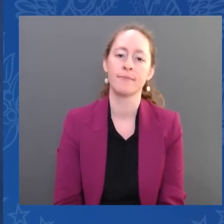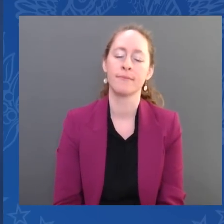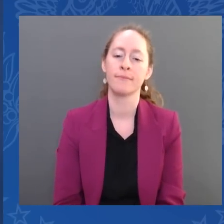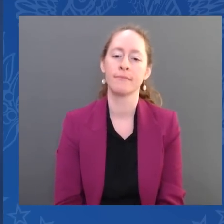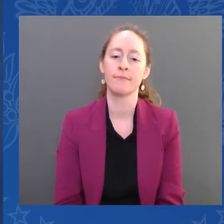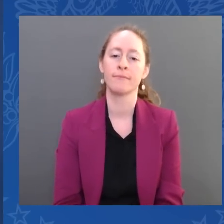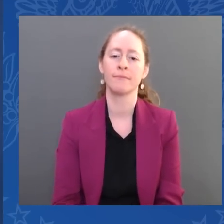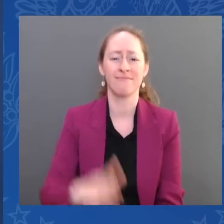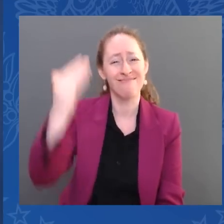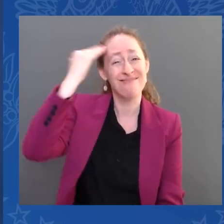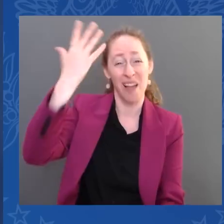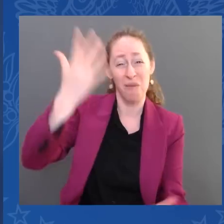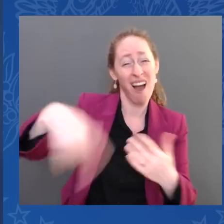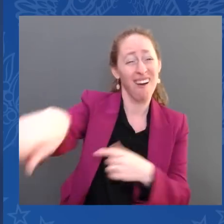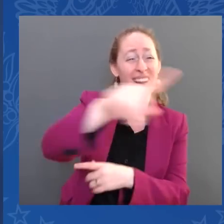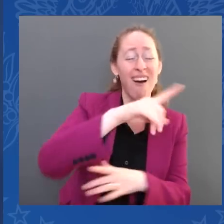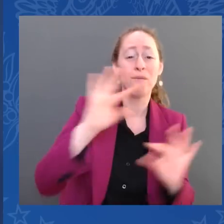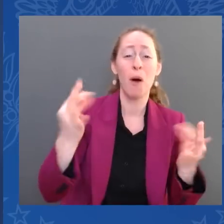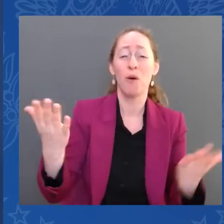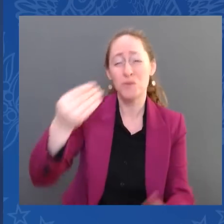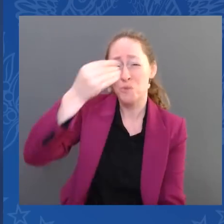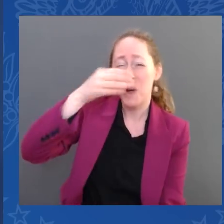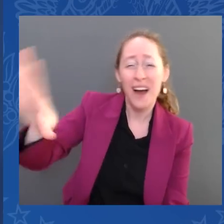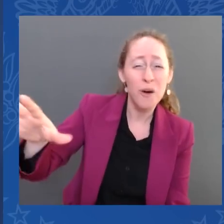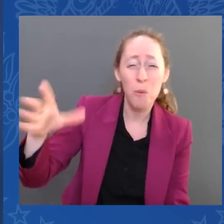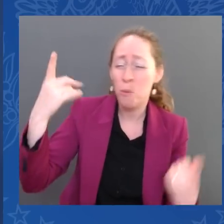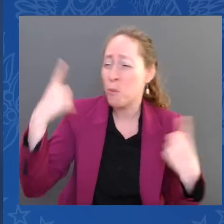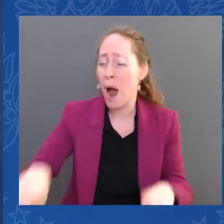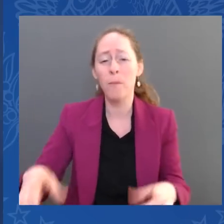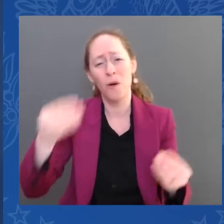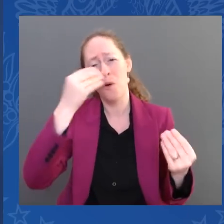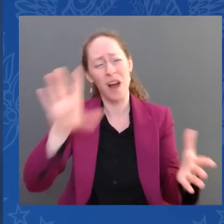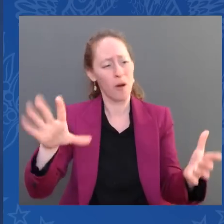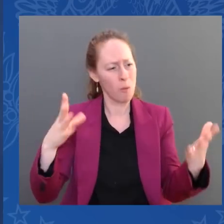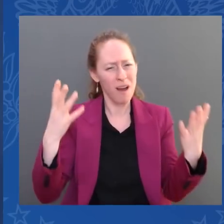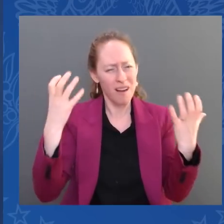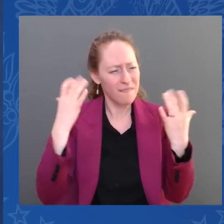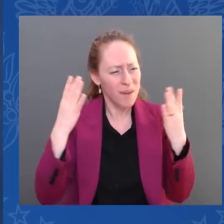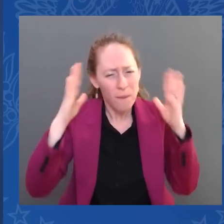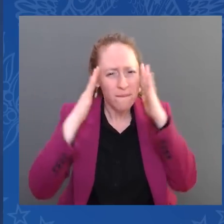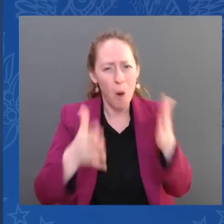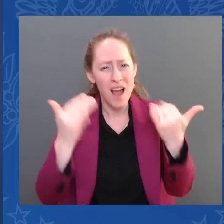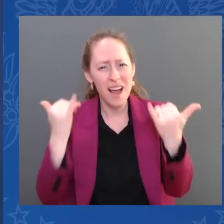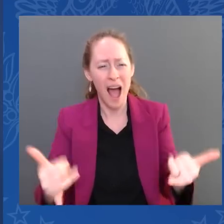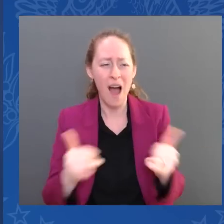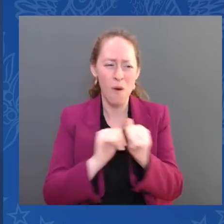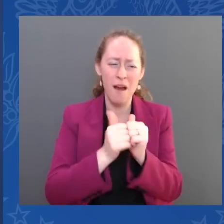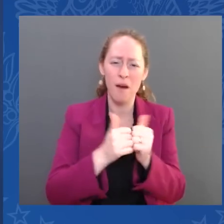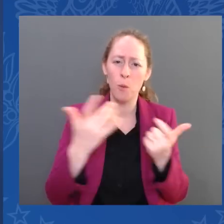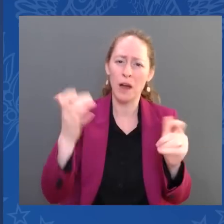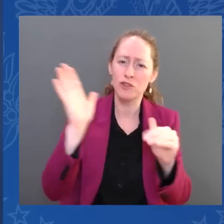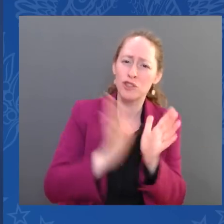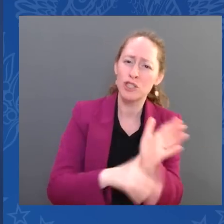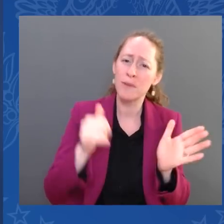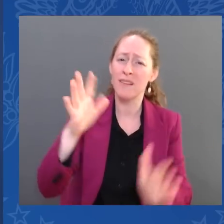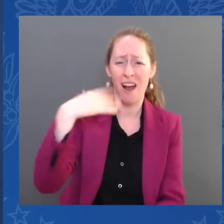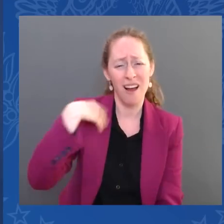But it's important that we understand the root of the problem so we can take steps to solve it. I've been up front with the American people